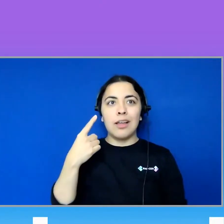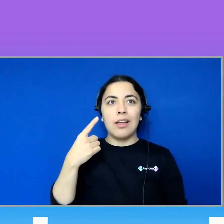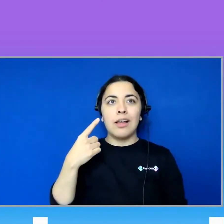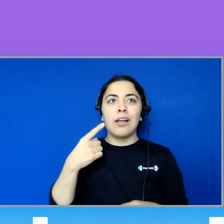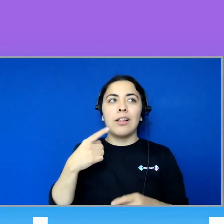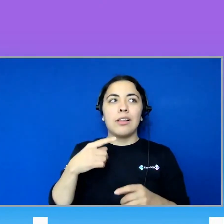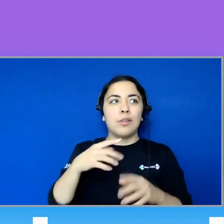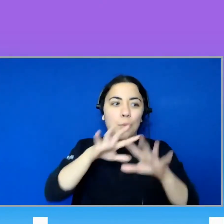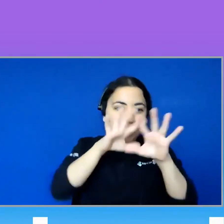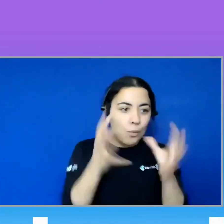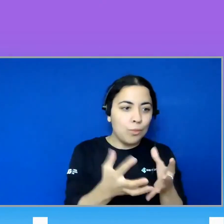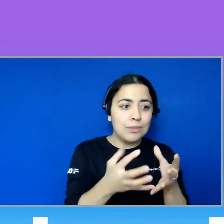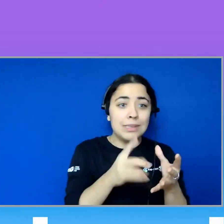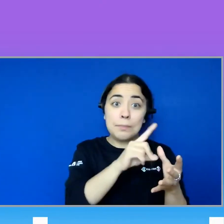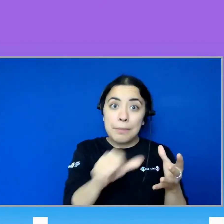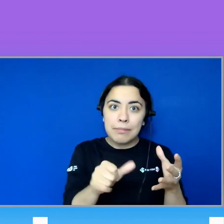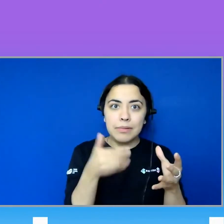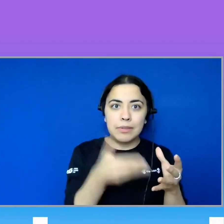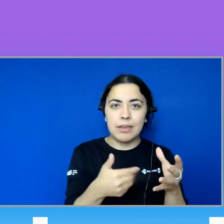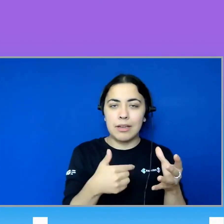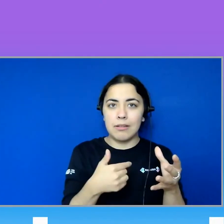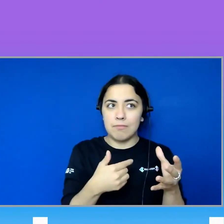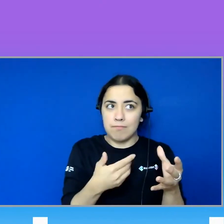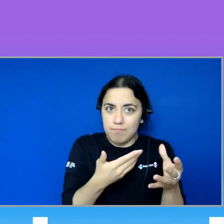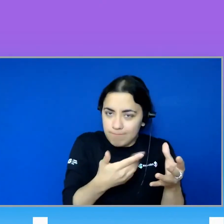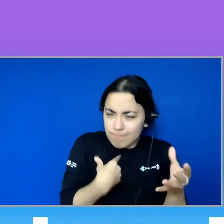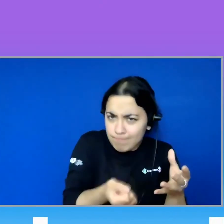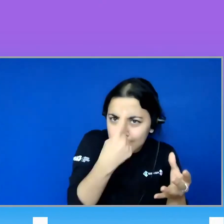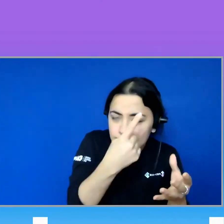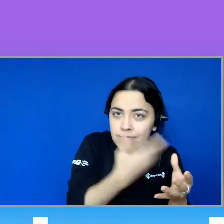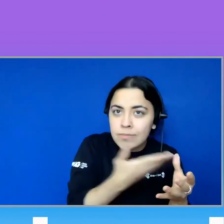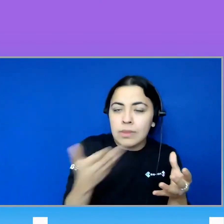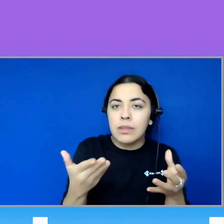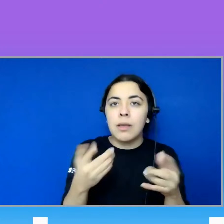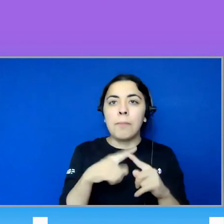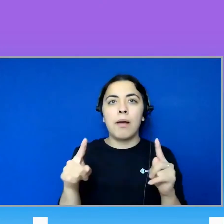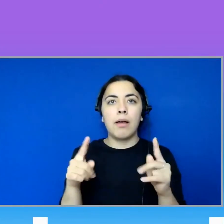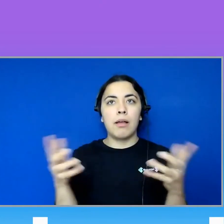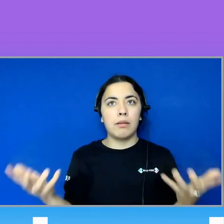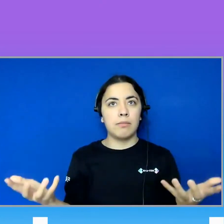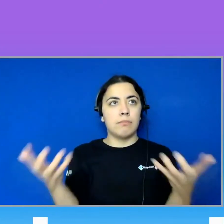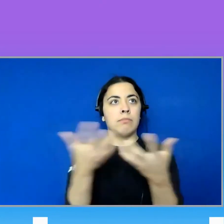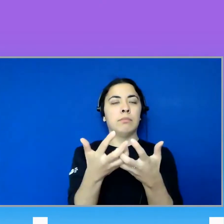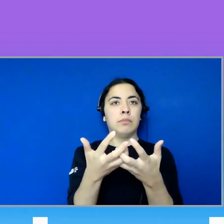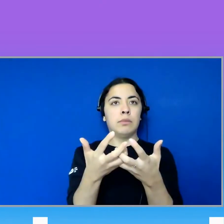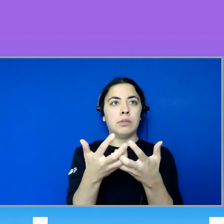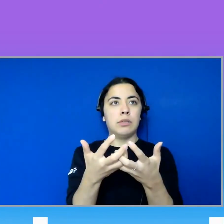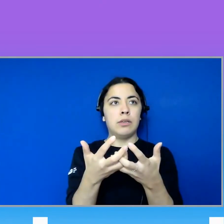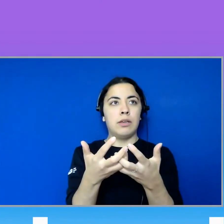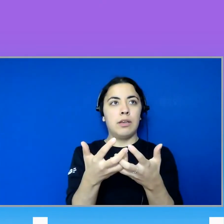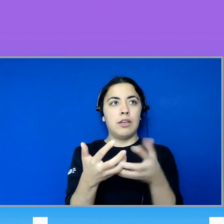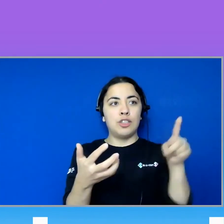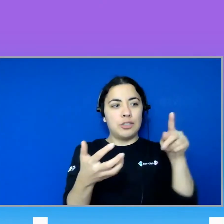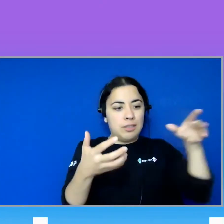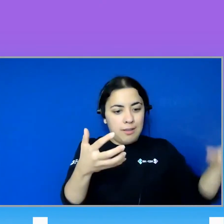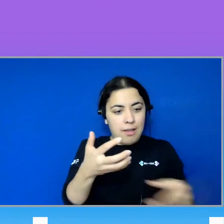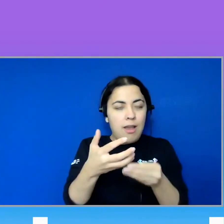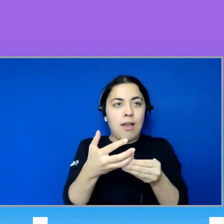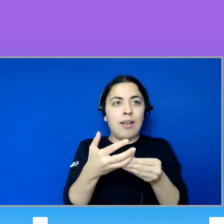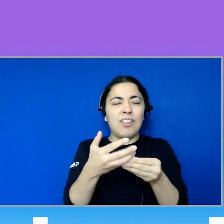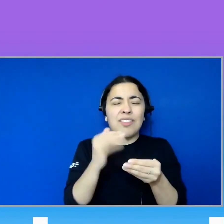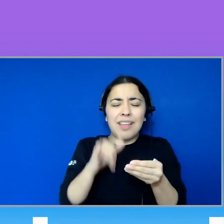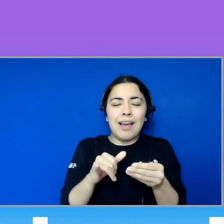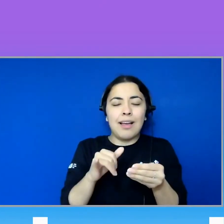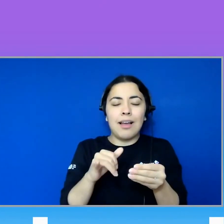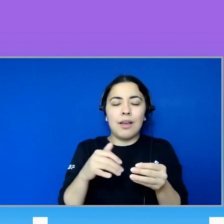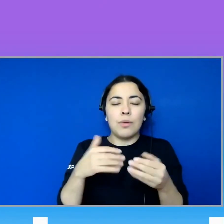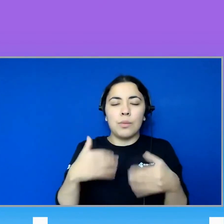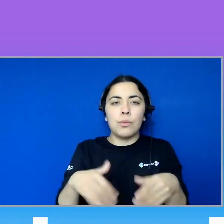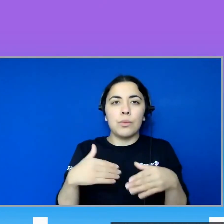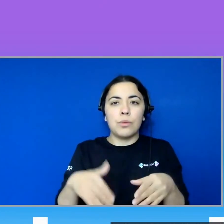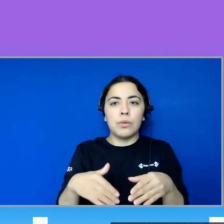disability and but the